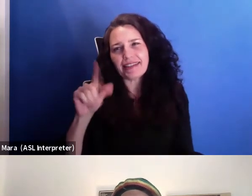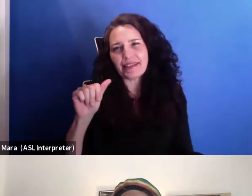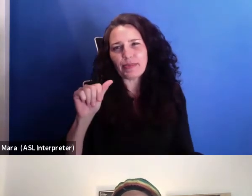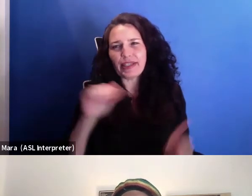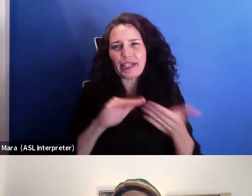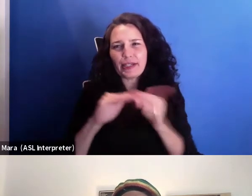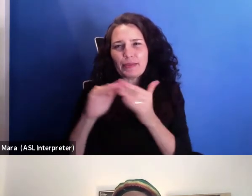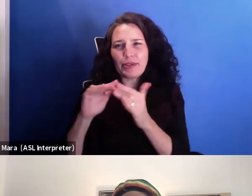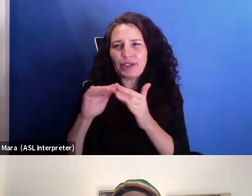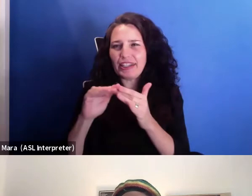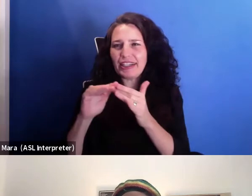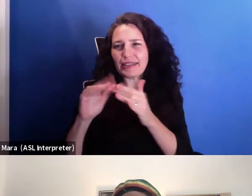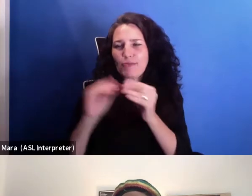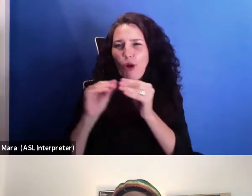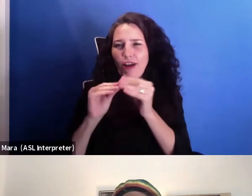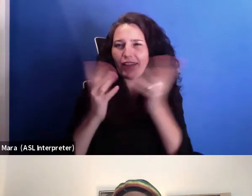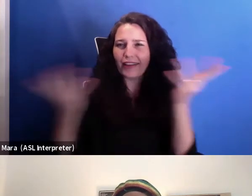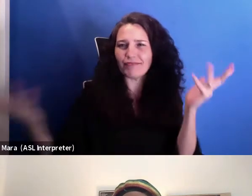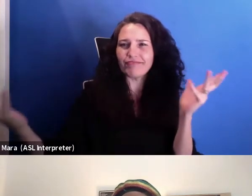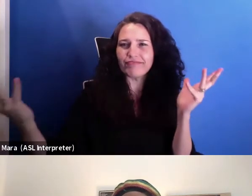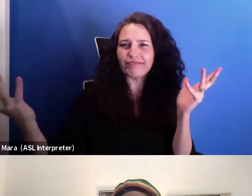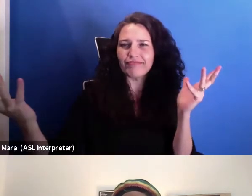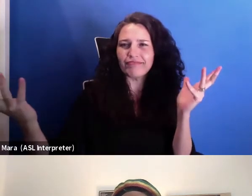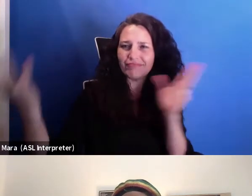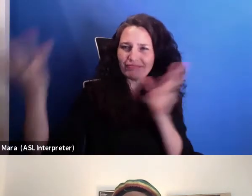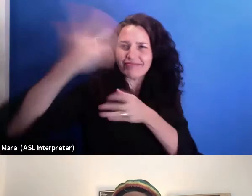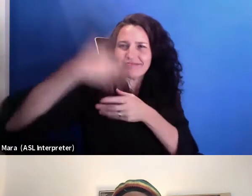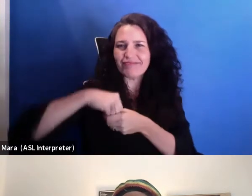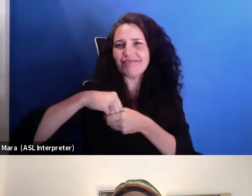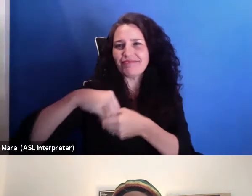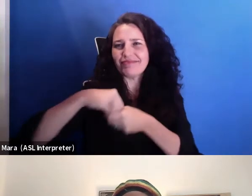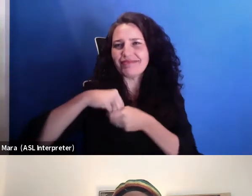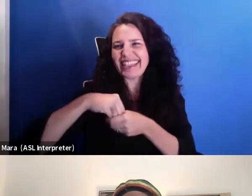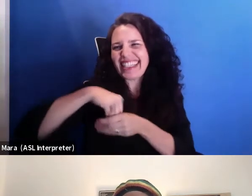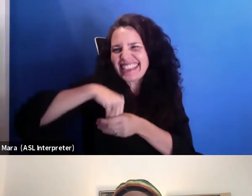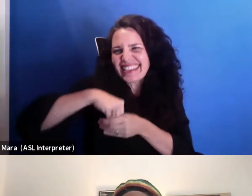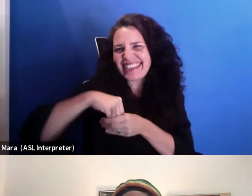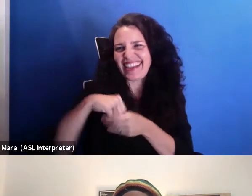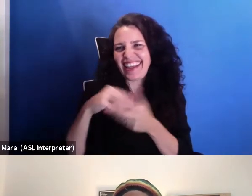It really feels like you're hearing the story from the inside out.